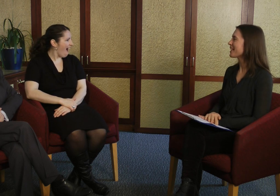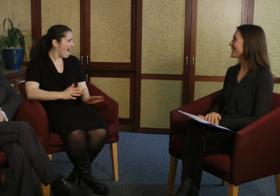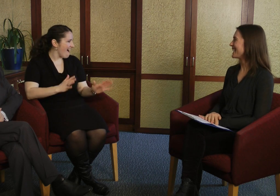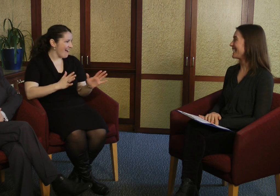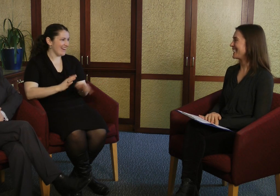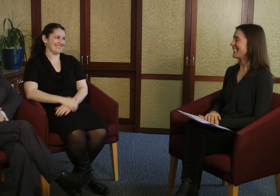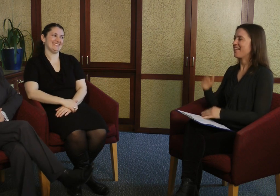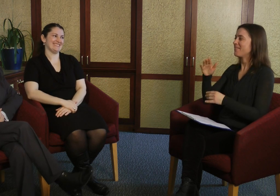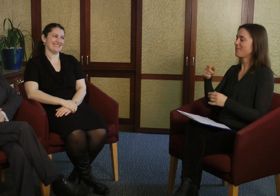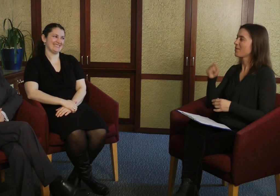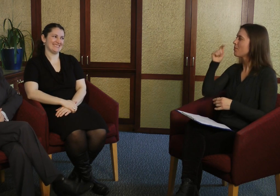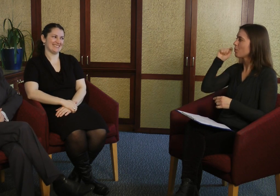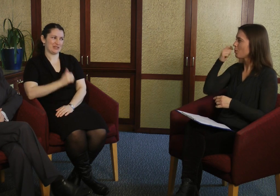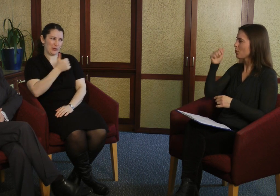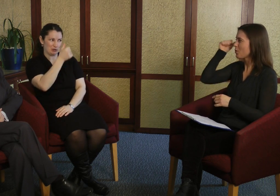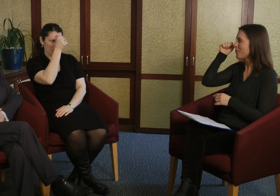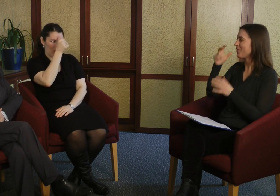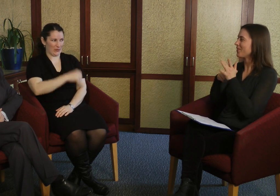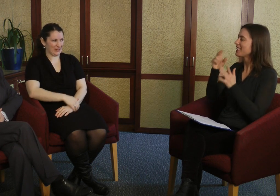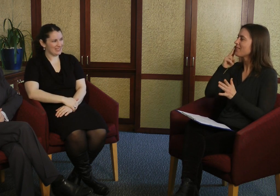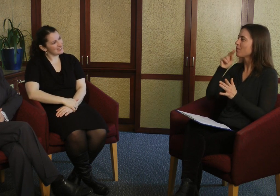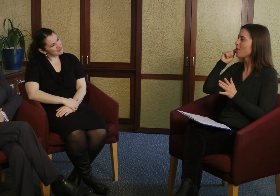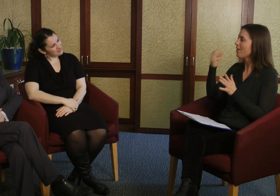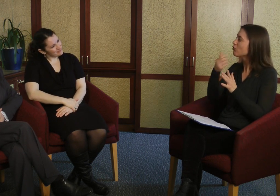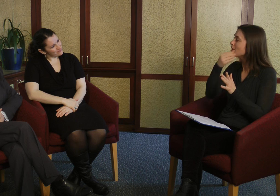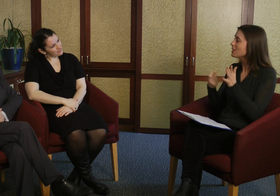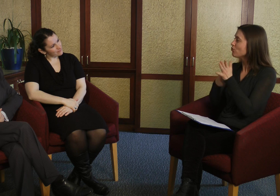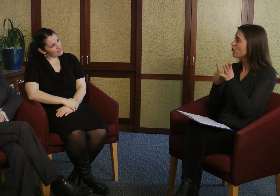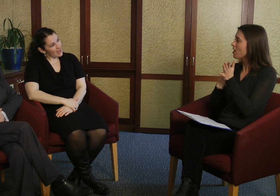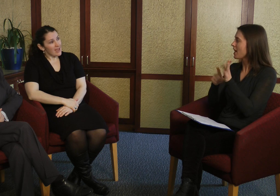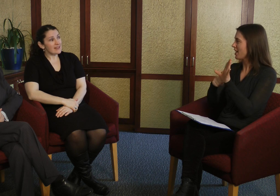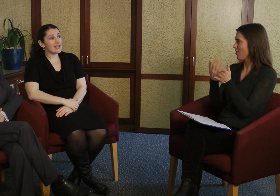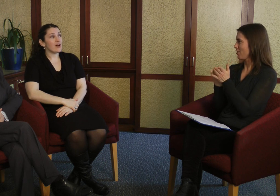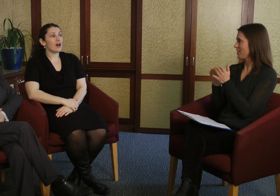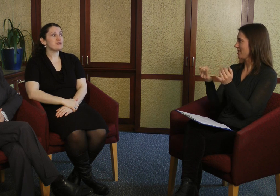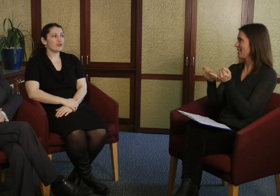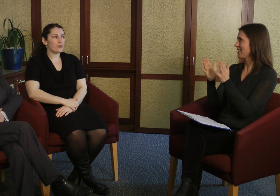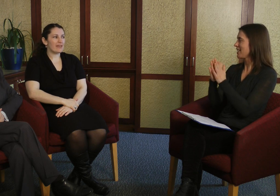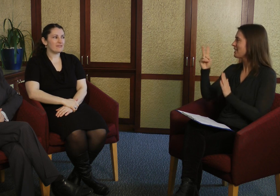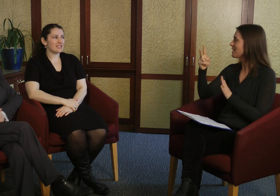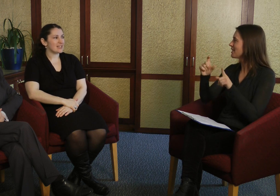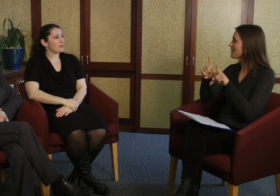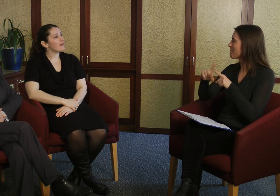C: Well there you go, that's good to know! N: Now I'm sure you are aware Vicdeaf is